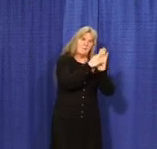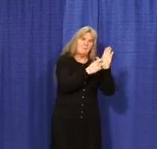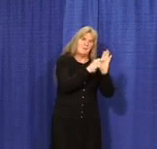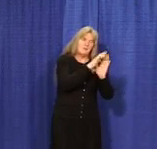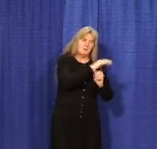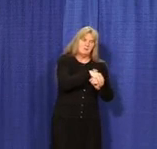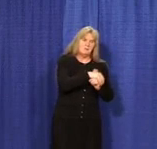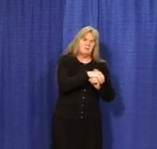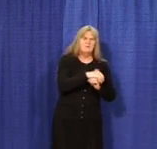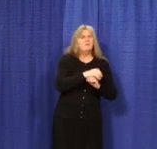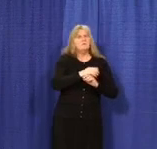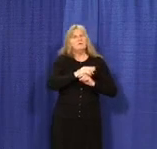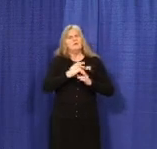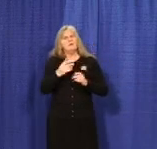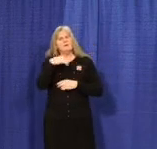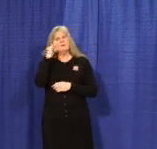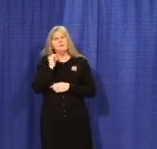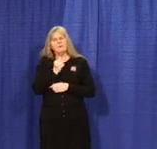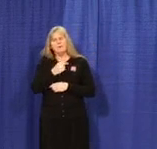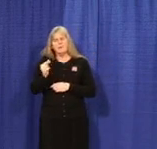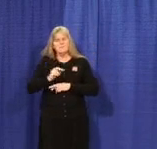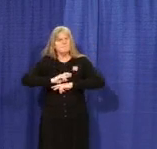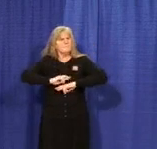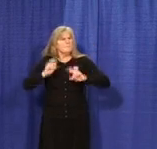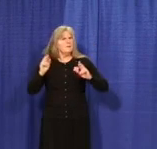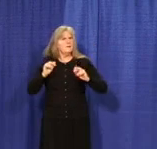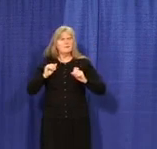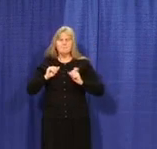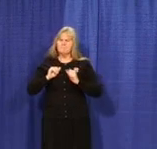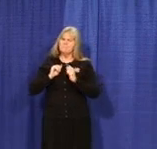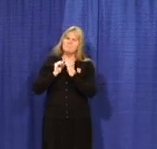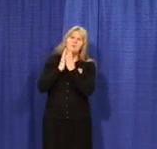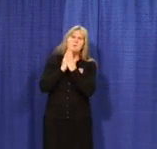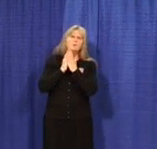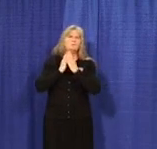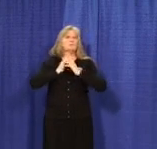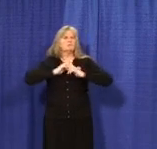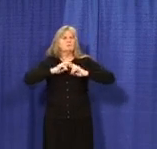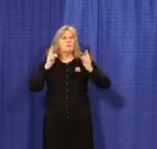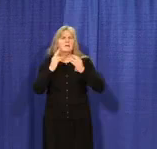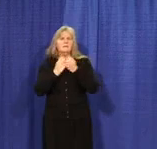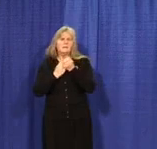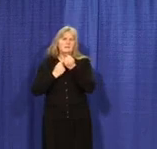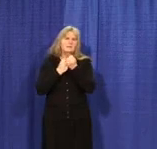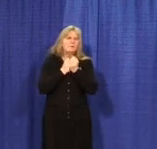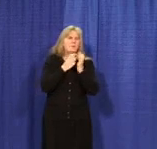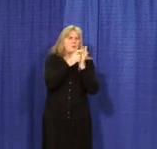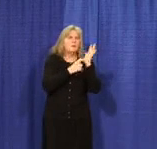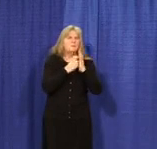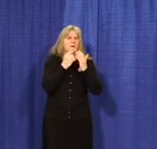ensuring health and safety are at the forefront of mining operations throughout the pandemic and I want to thank